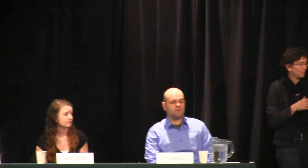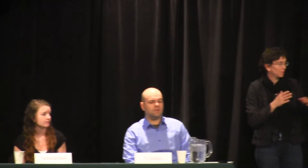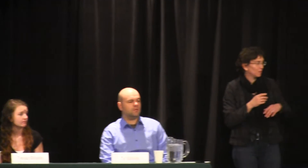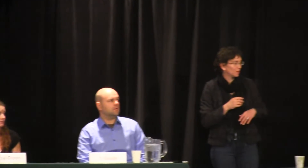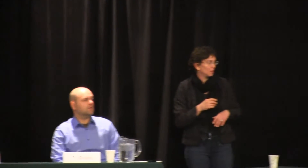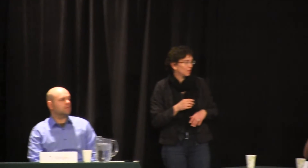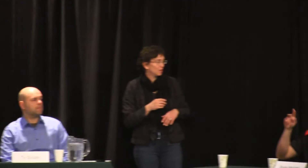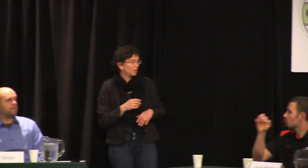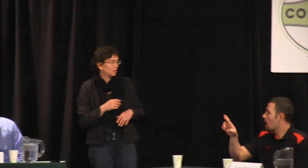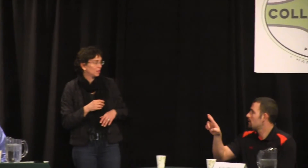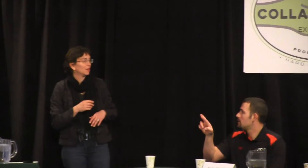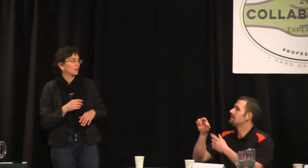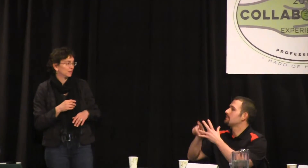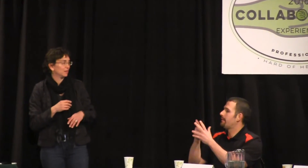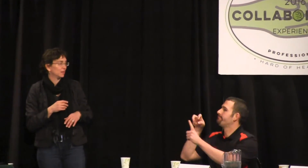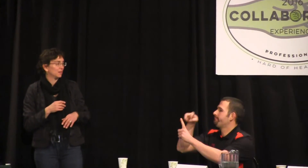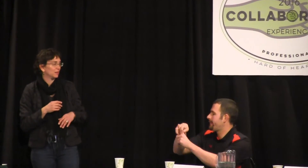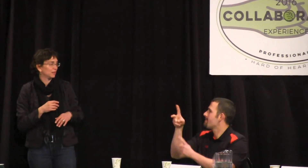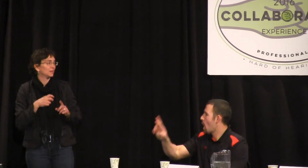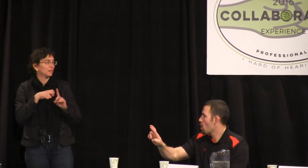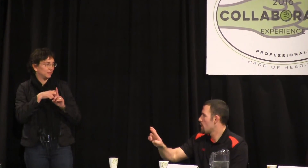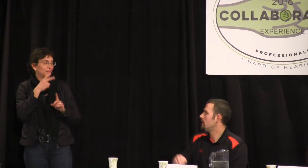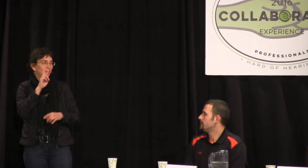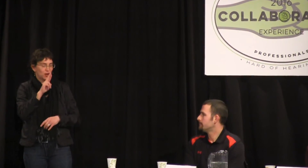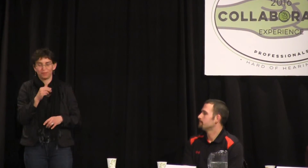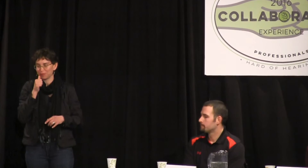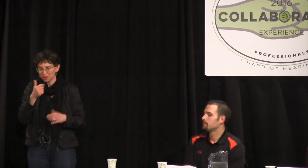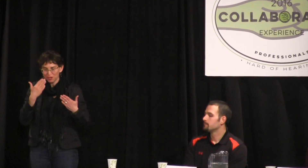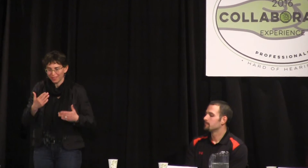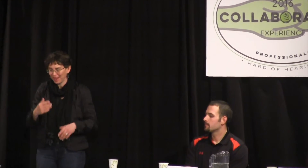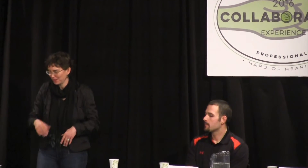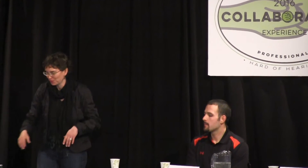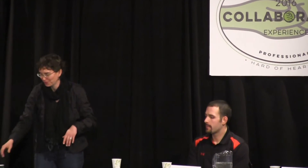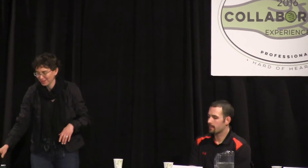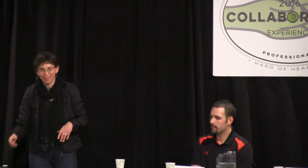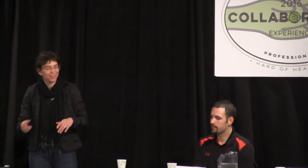Well, for me, I was in Investigator, and that's when we got a hold of V.R.